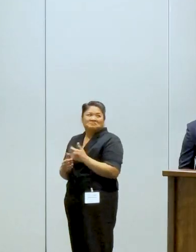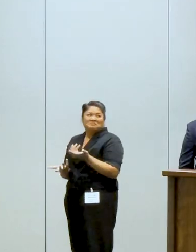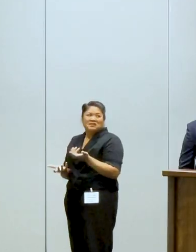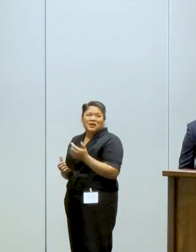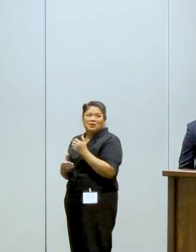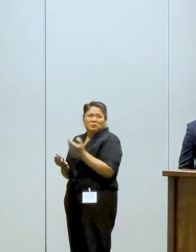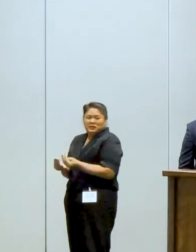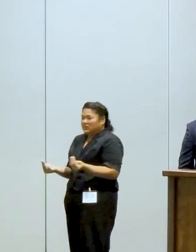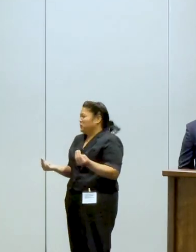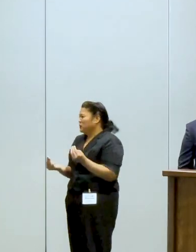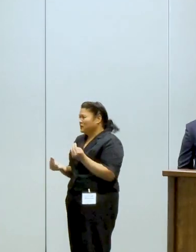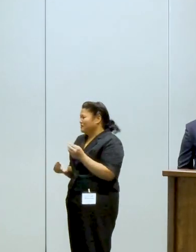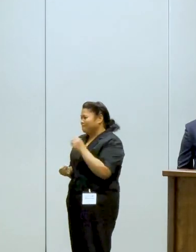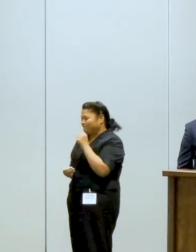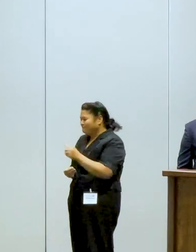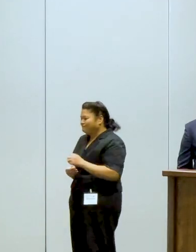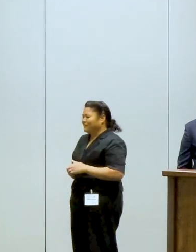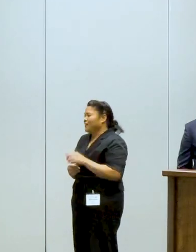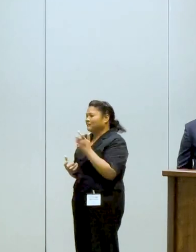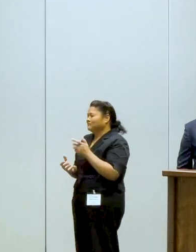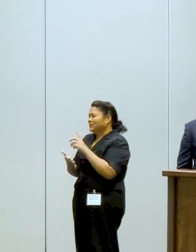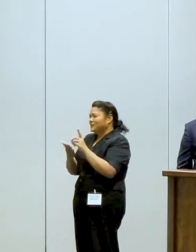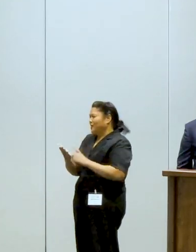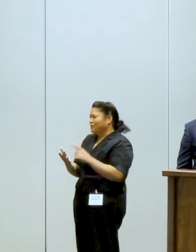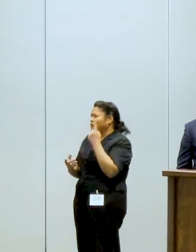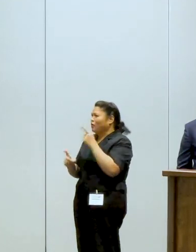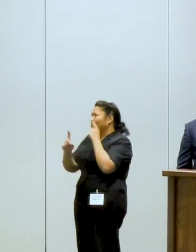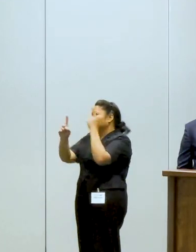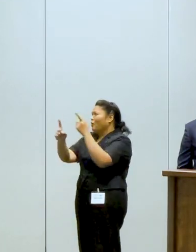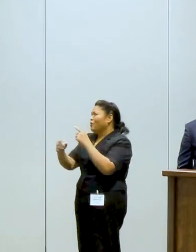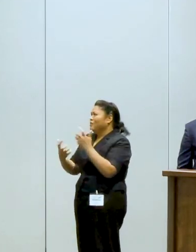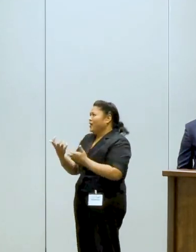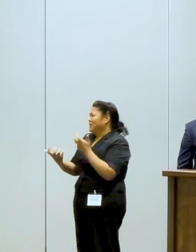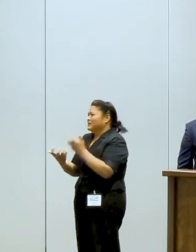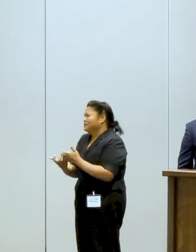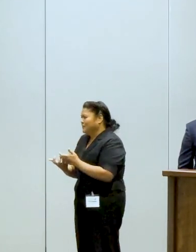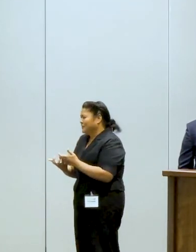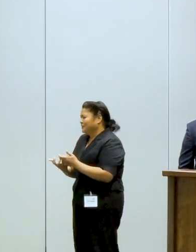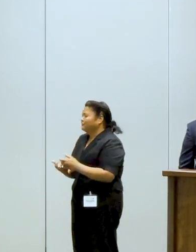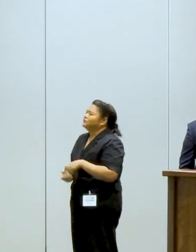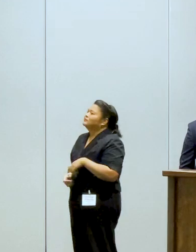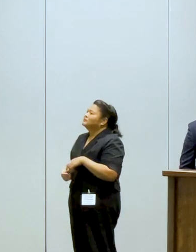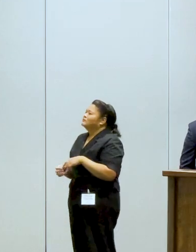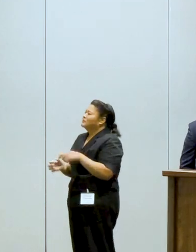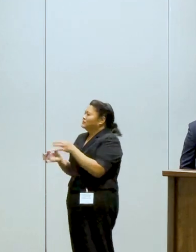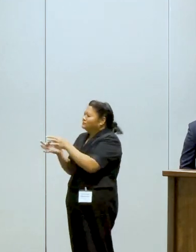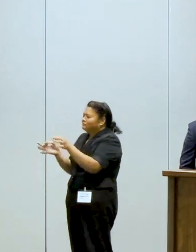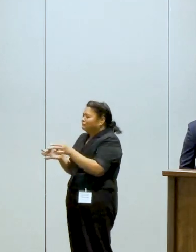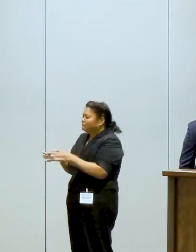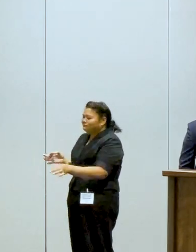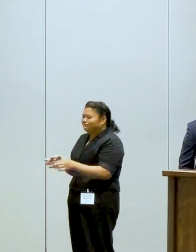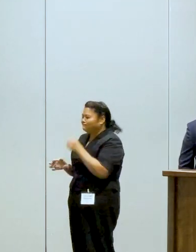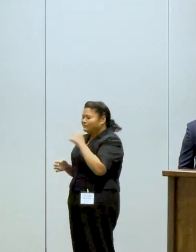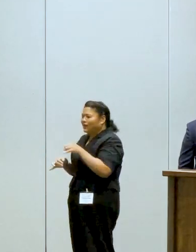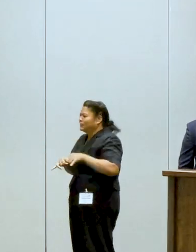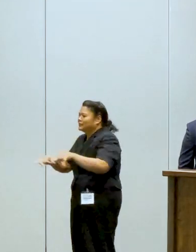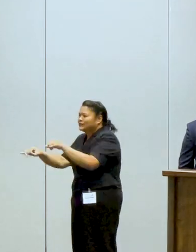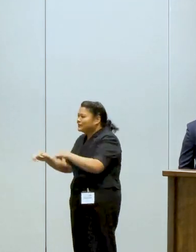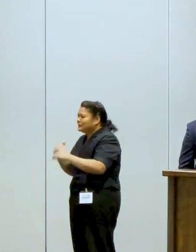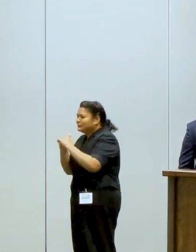linguistic accessibility, there's unstructured text, inconsistent formatting, dense language, which make